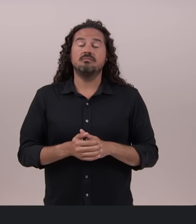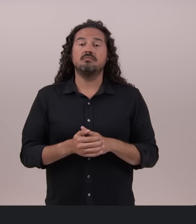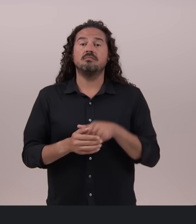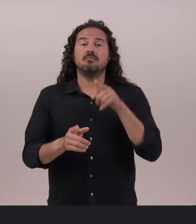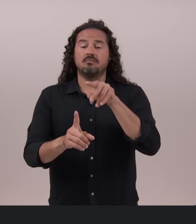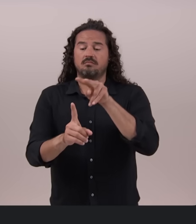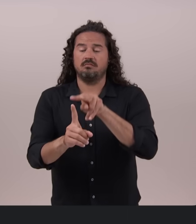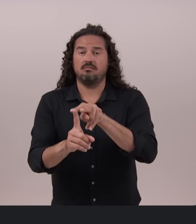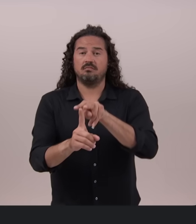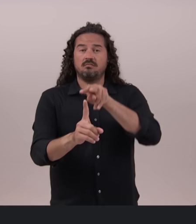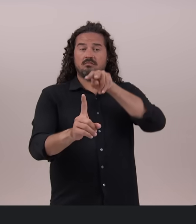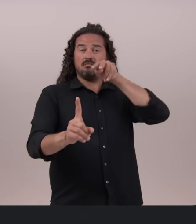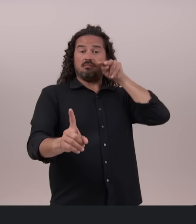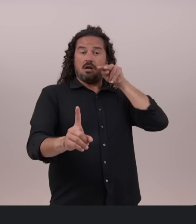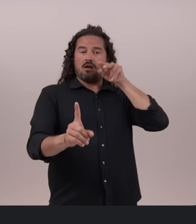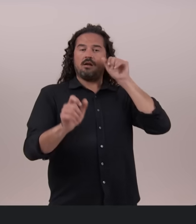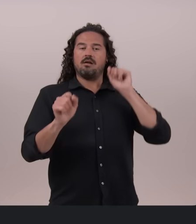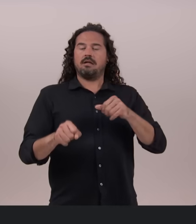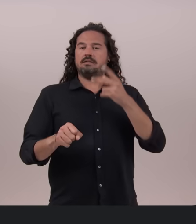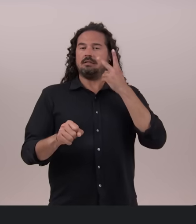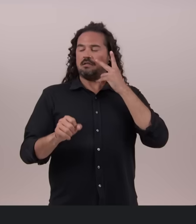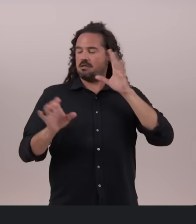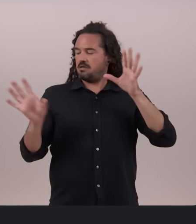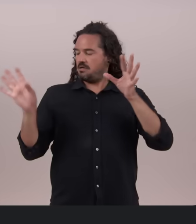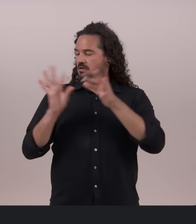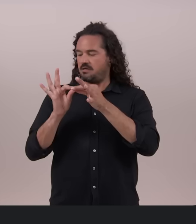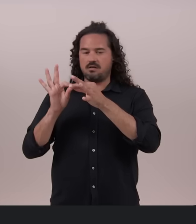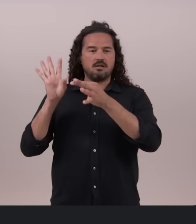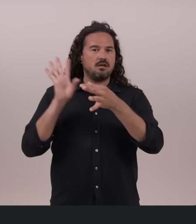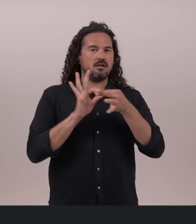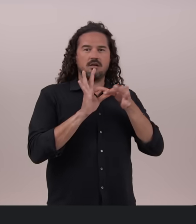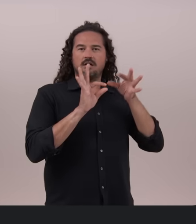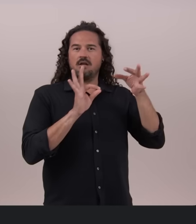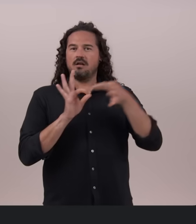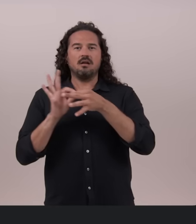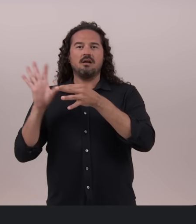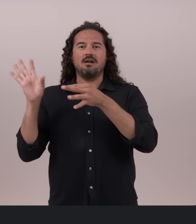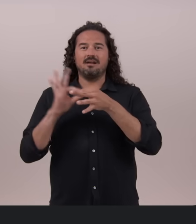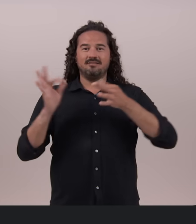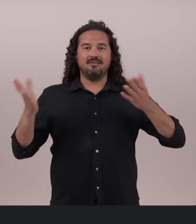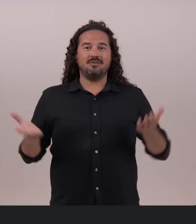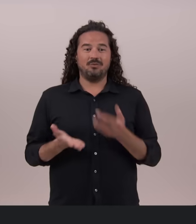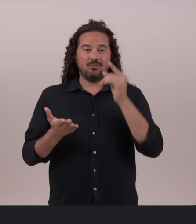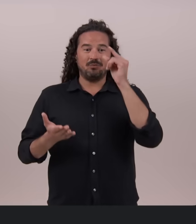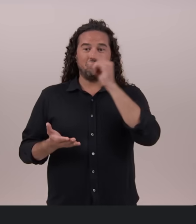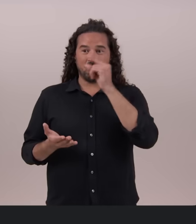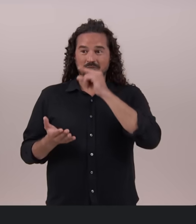are coming together across Google, from the cutting-edge model, to the agentic tools